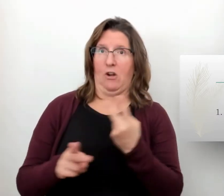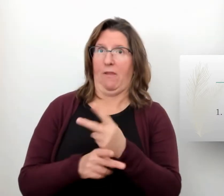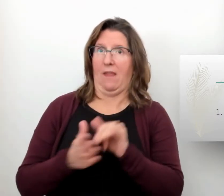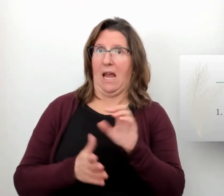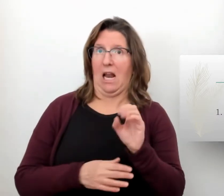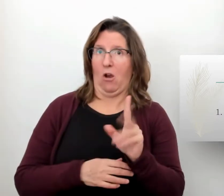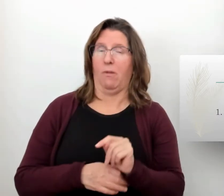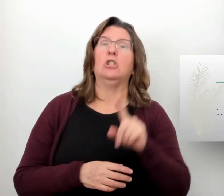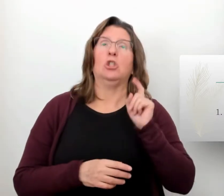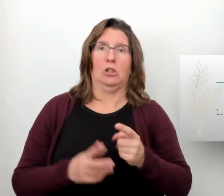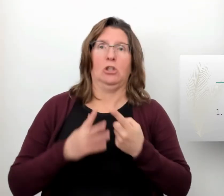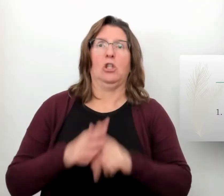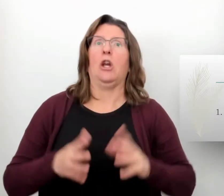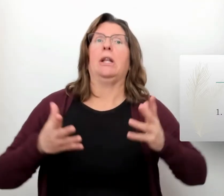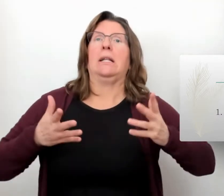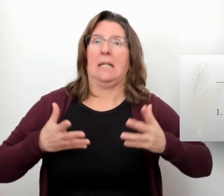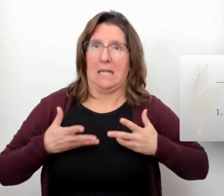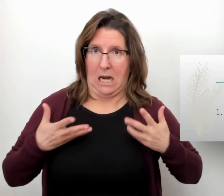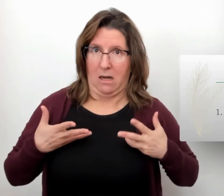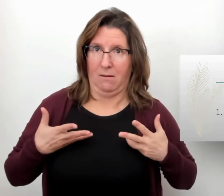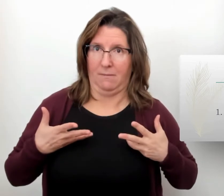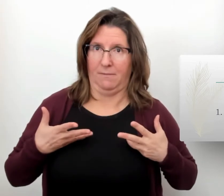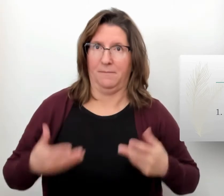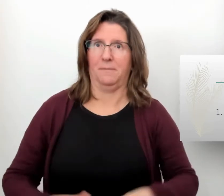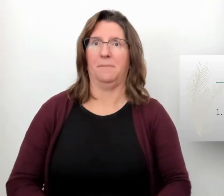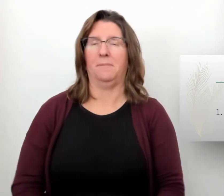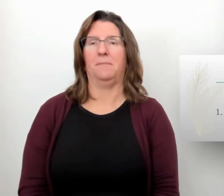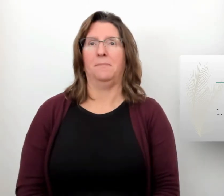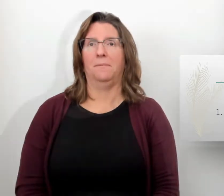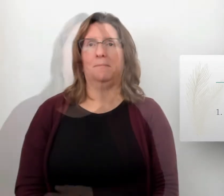We don't need another 14 year old to have an identity crisis!